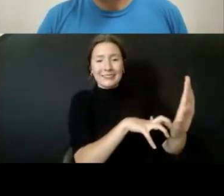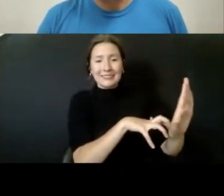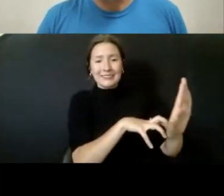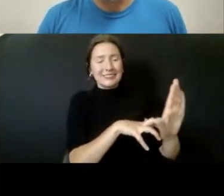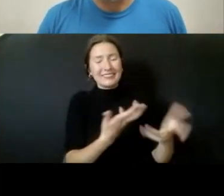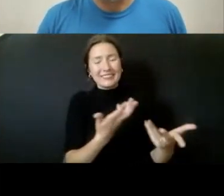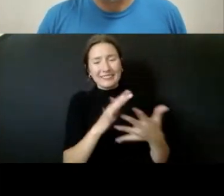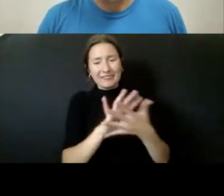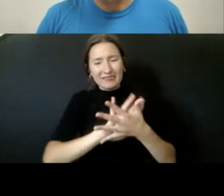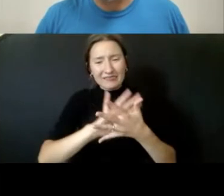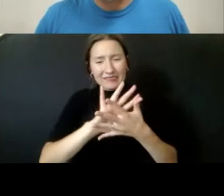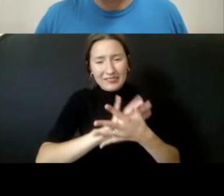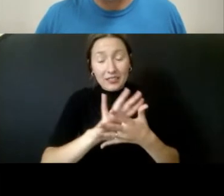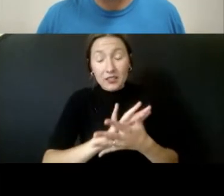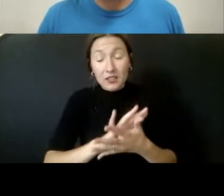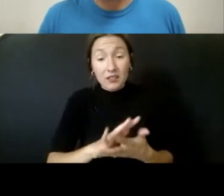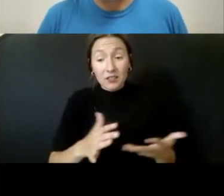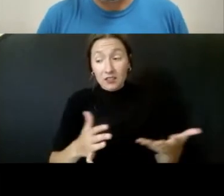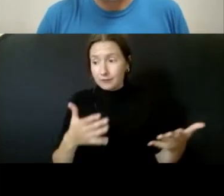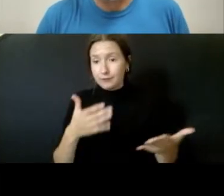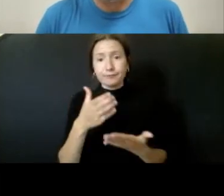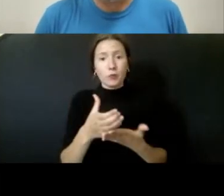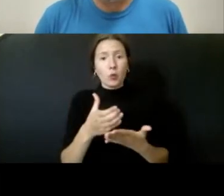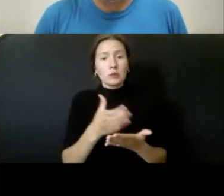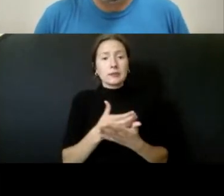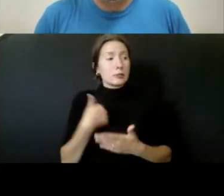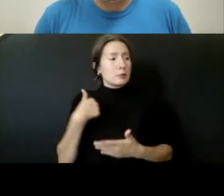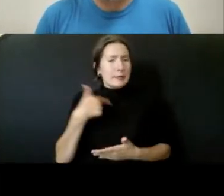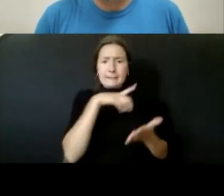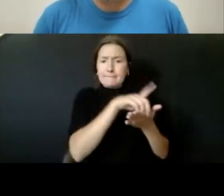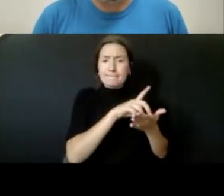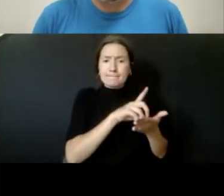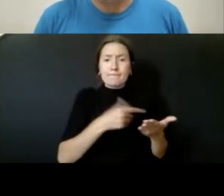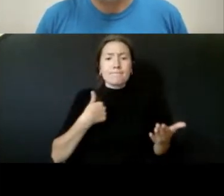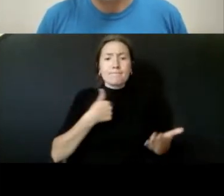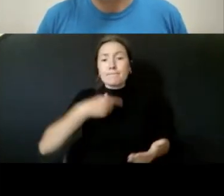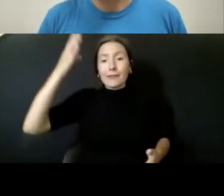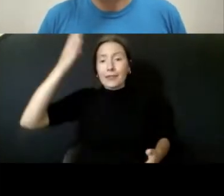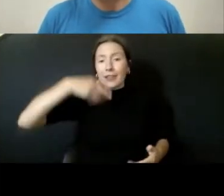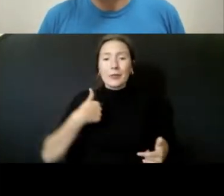have um and so i learned a lot in that um but the thing that i learned the most was that